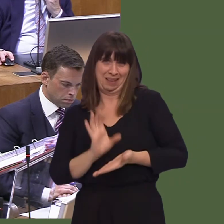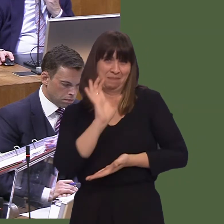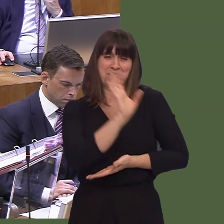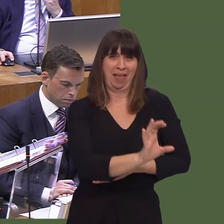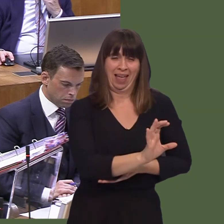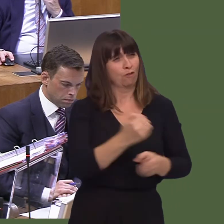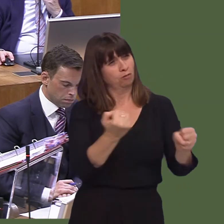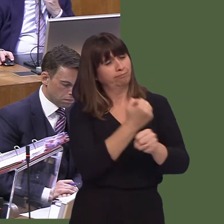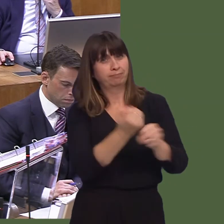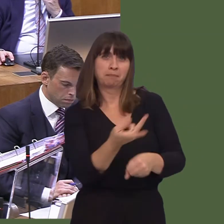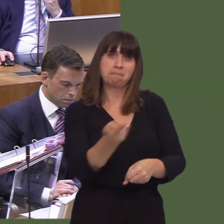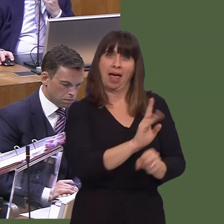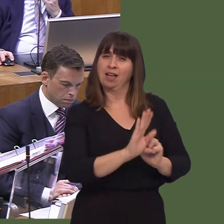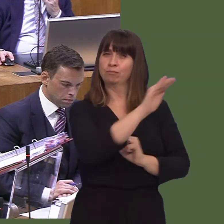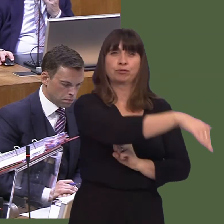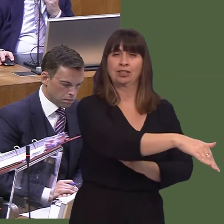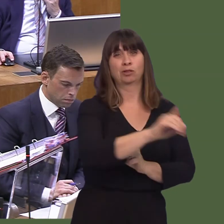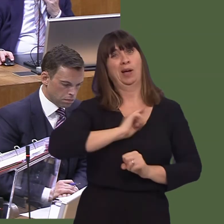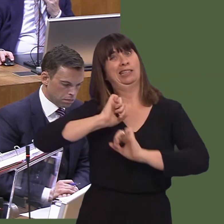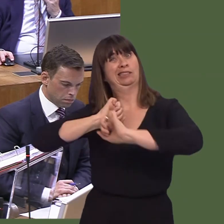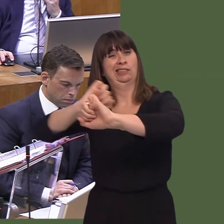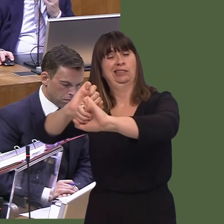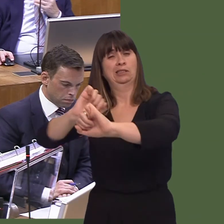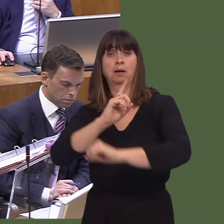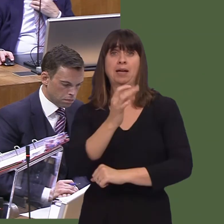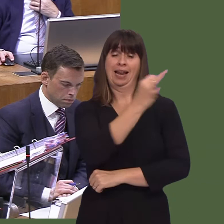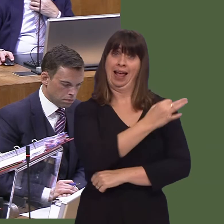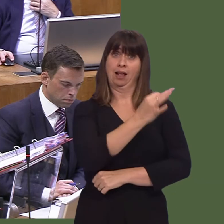But alongside him, I welcome Anglesey Central Railway company's intention to run the heritage